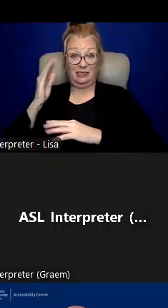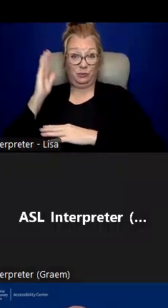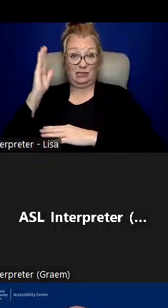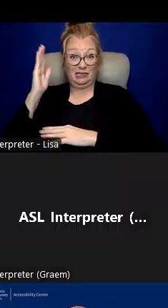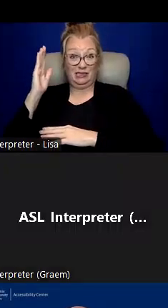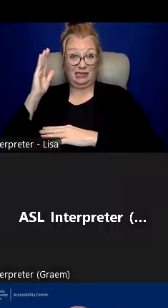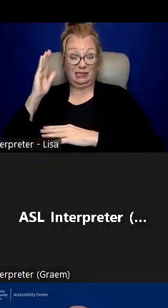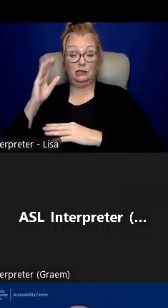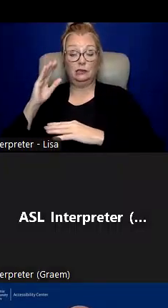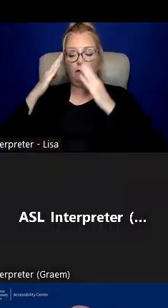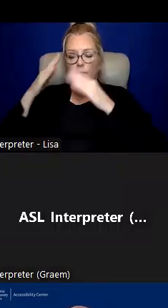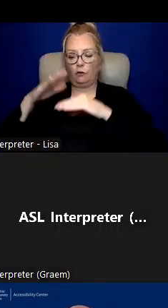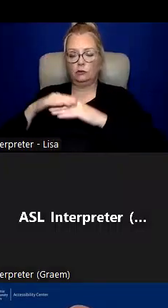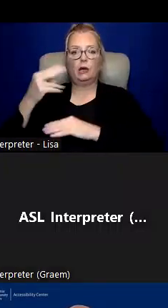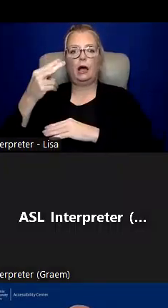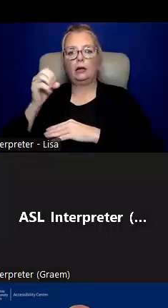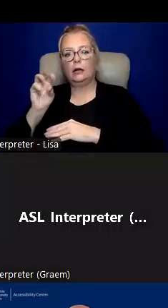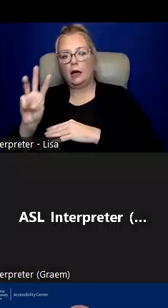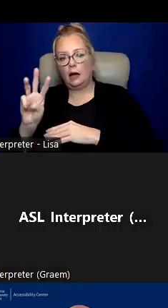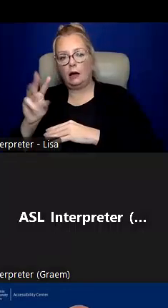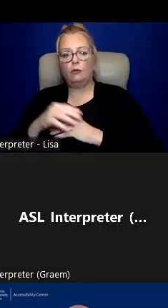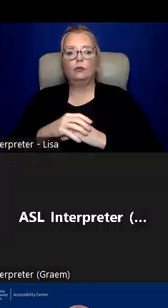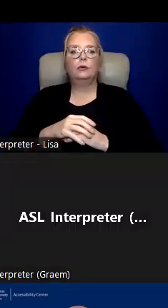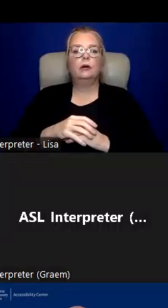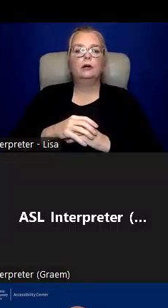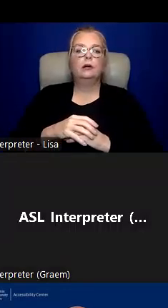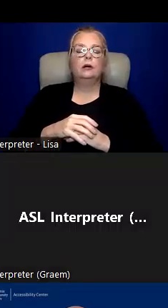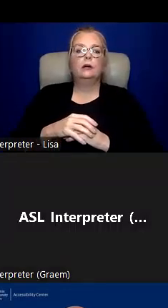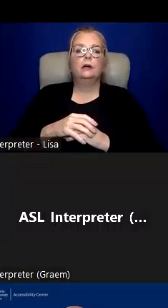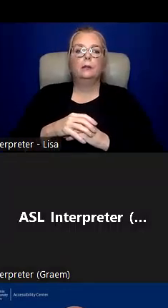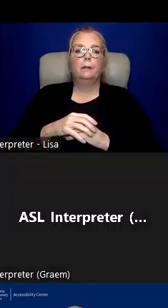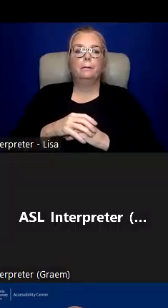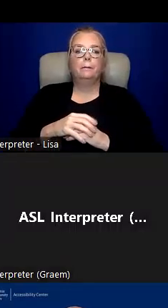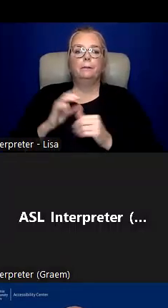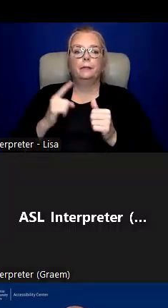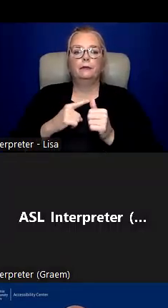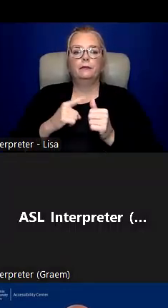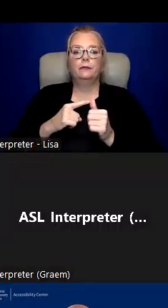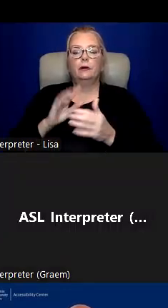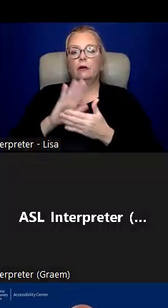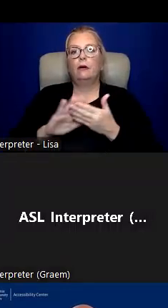How do you operationalize this. So the first is, a college needs to require